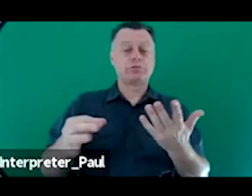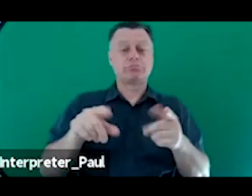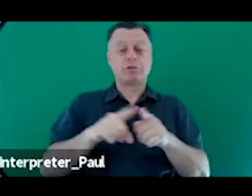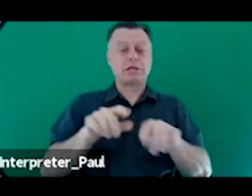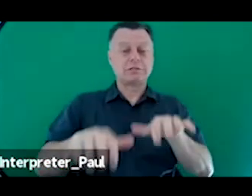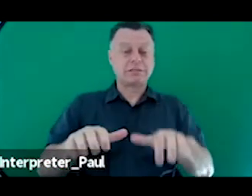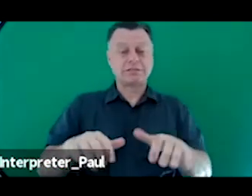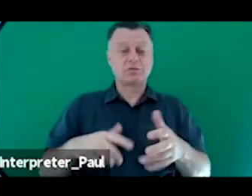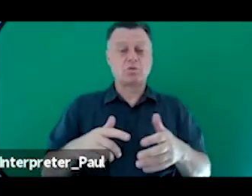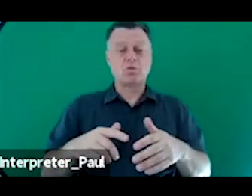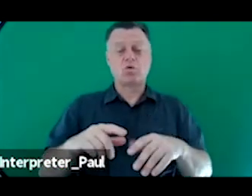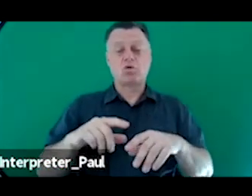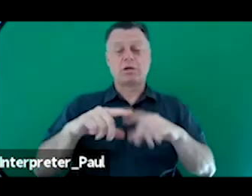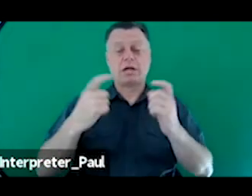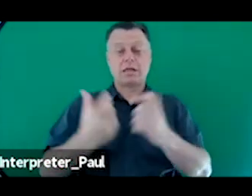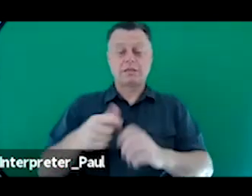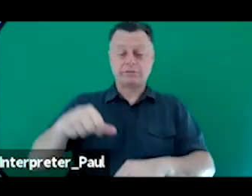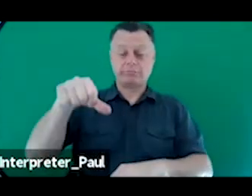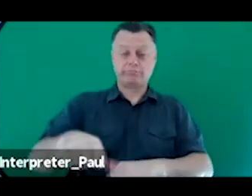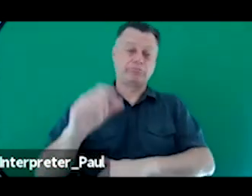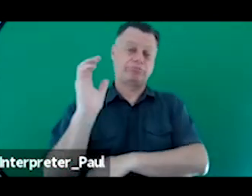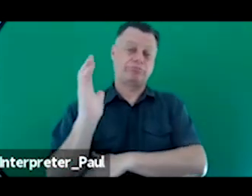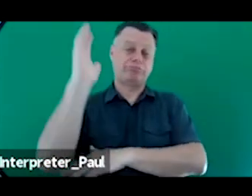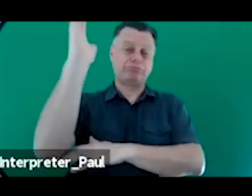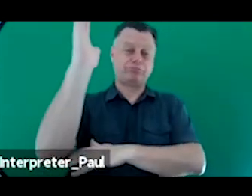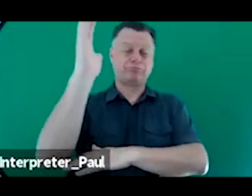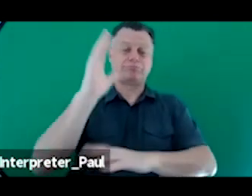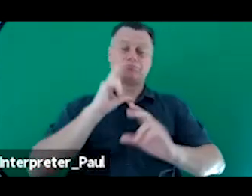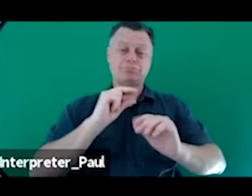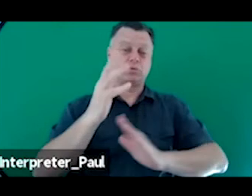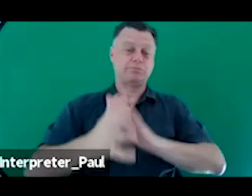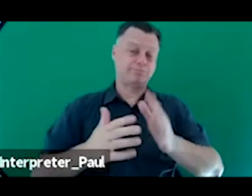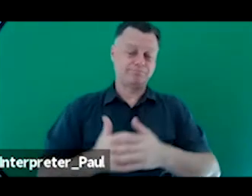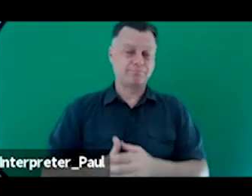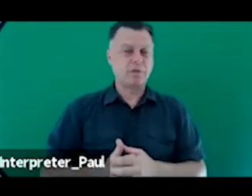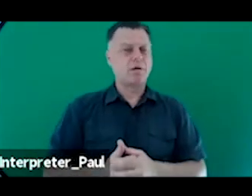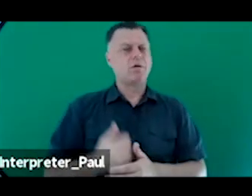hand up and using the audio function? And one of the big challenges for accessibility is that